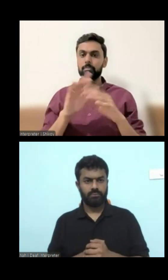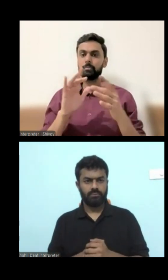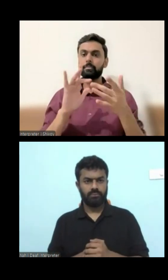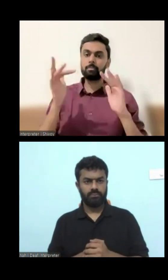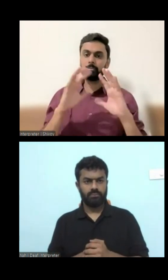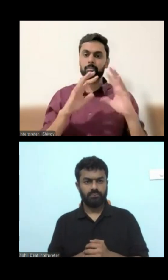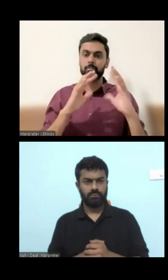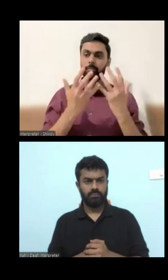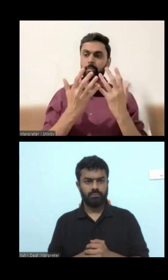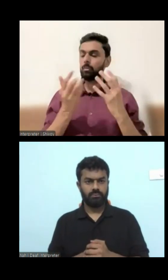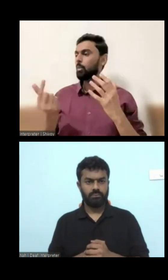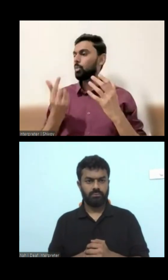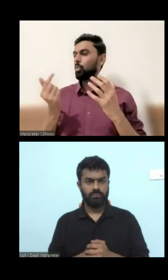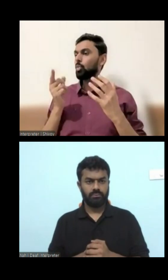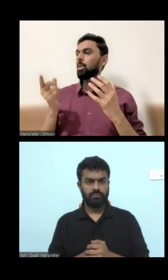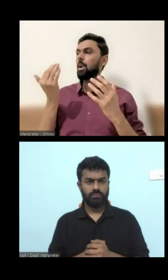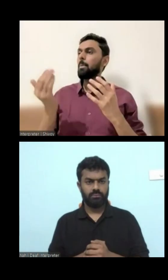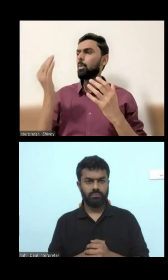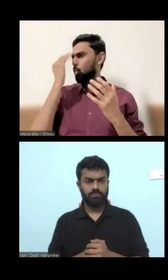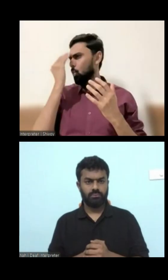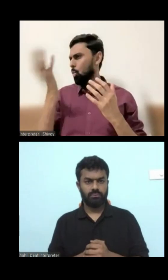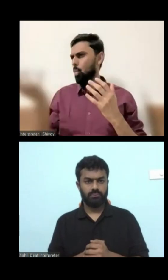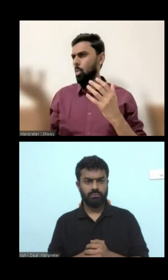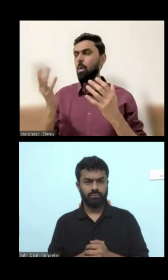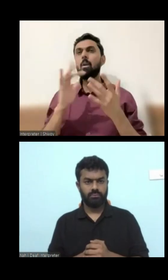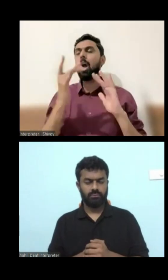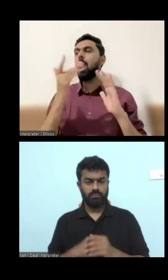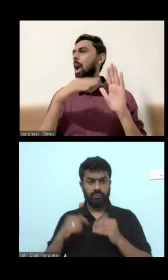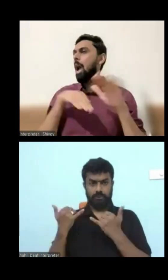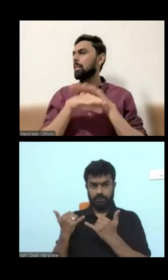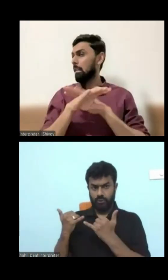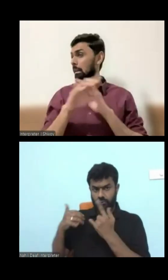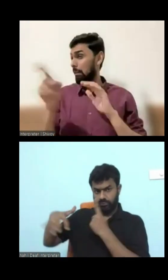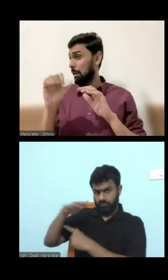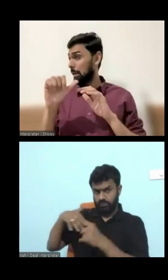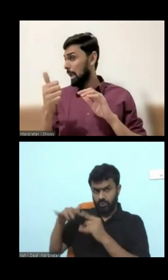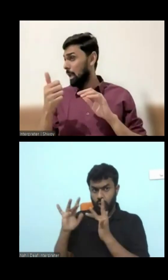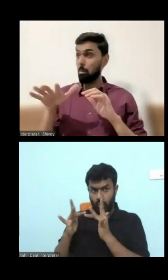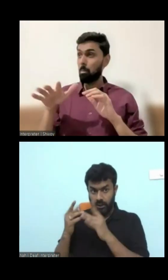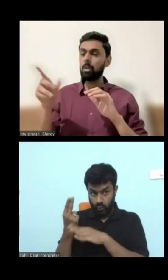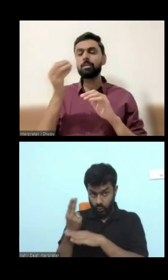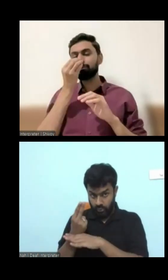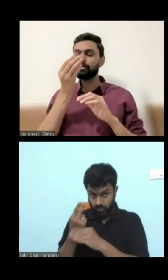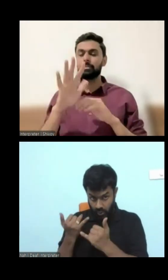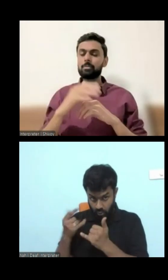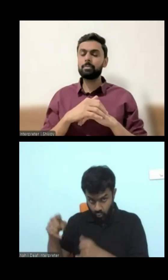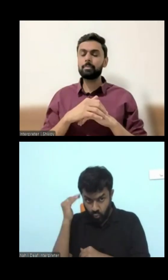Whatever their current knowledge is of the digital literacy. So, it's very easy. So, basically because this is particularly customizing.